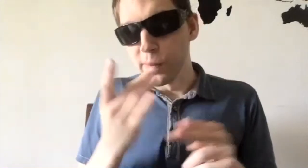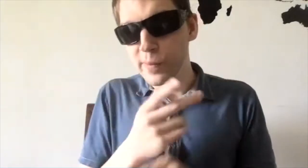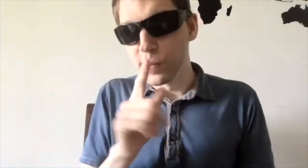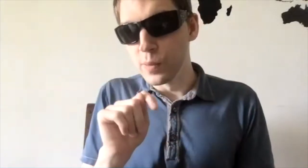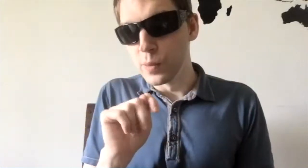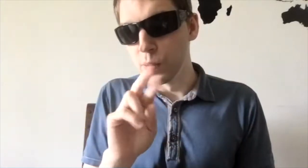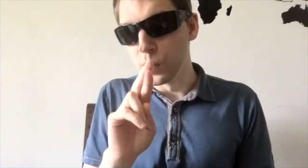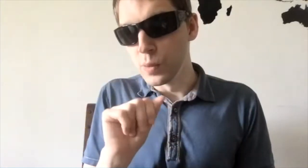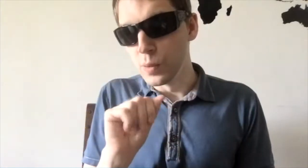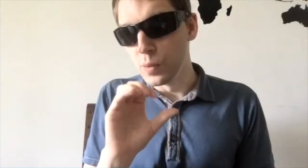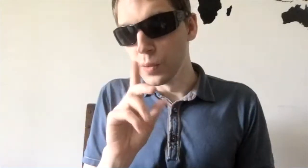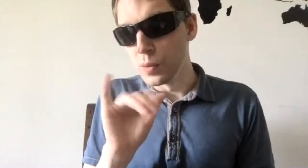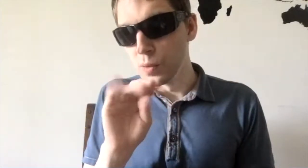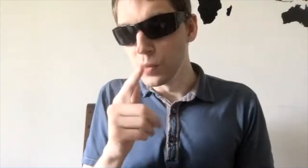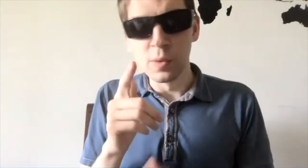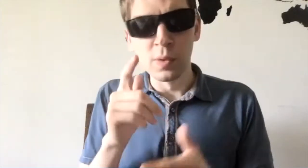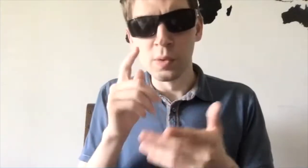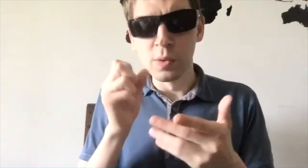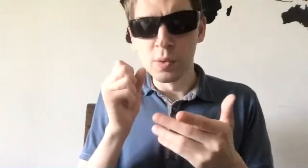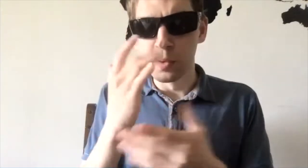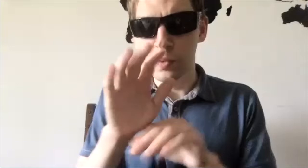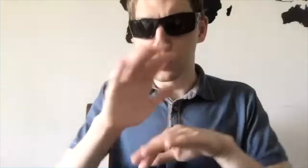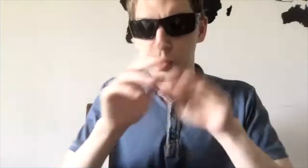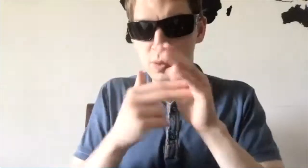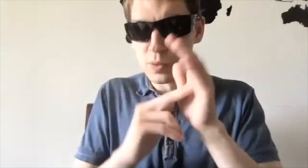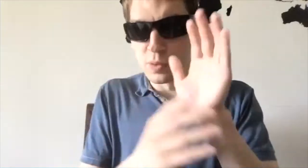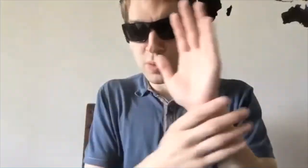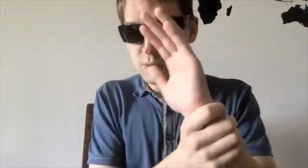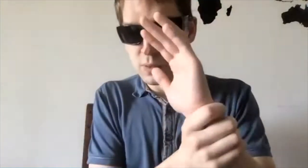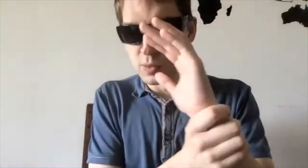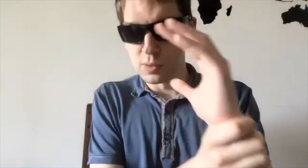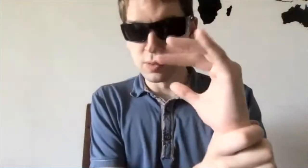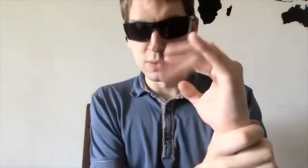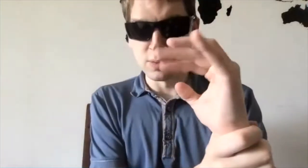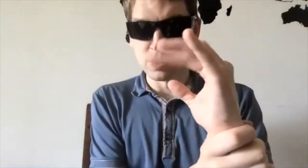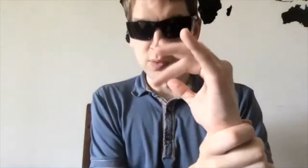Then looking at where someone needs to be for signing space or how they're moving or